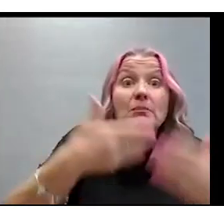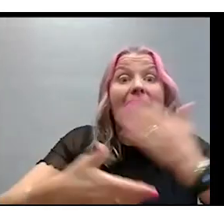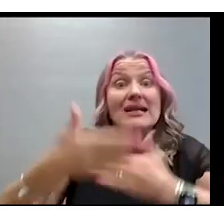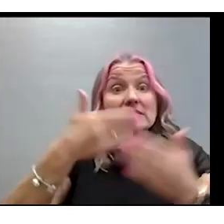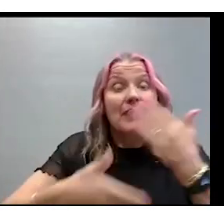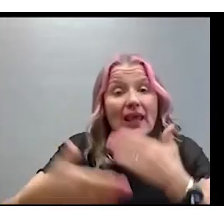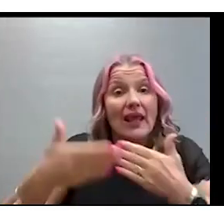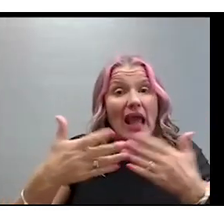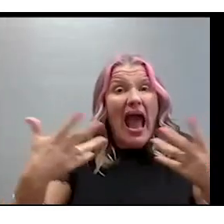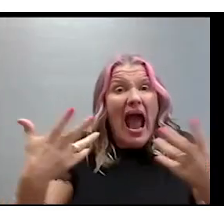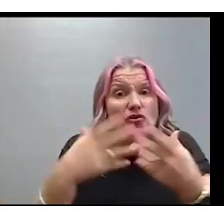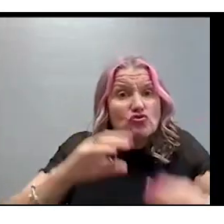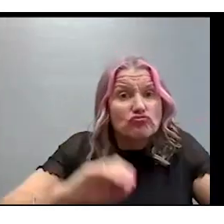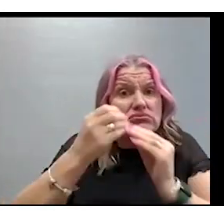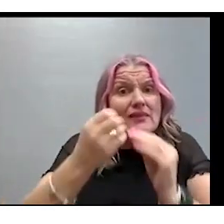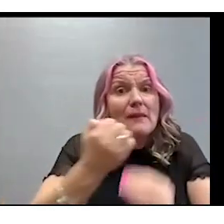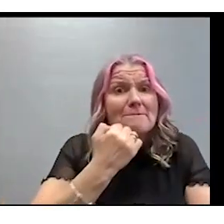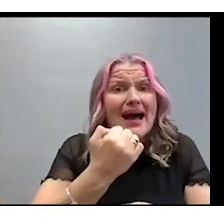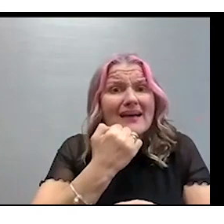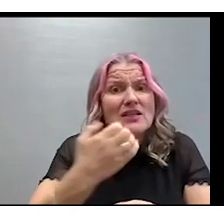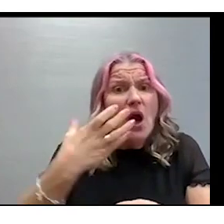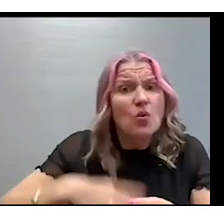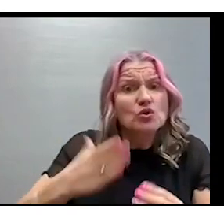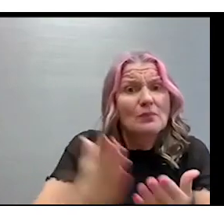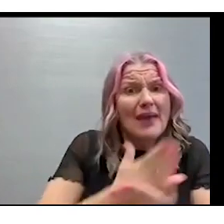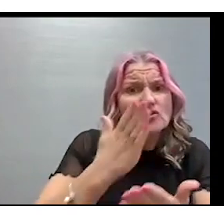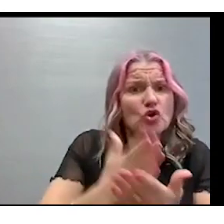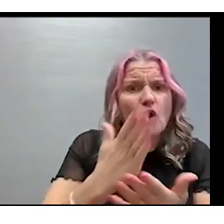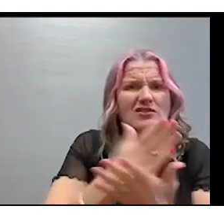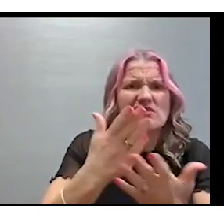math because I wanted to make sure it doesn't hallucinate.